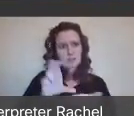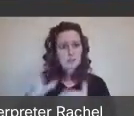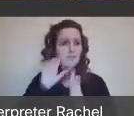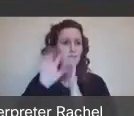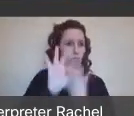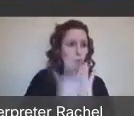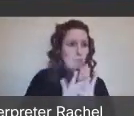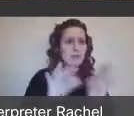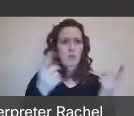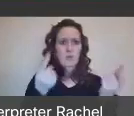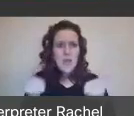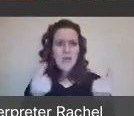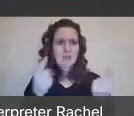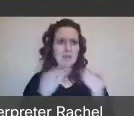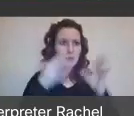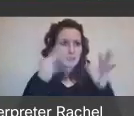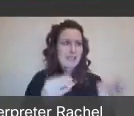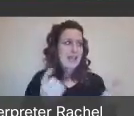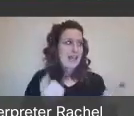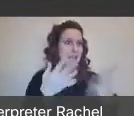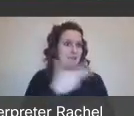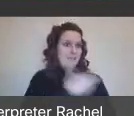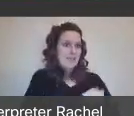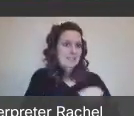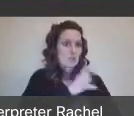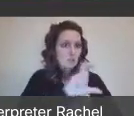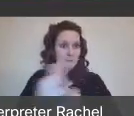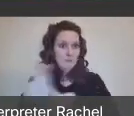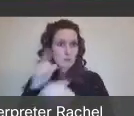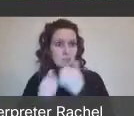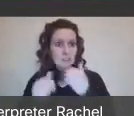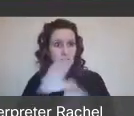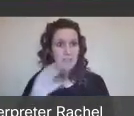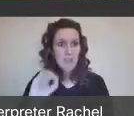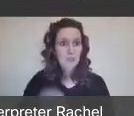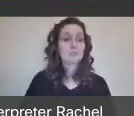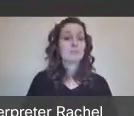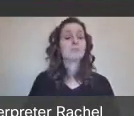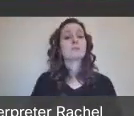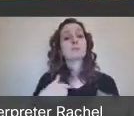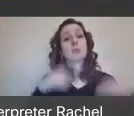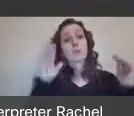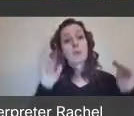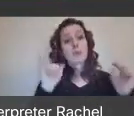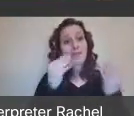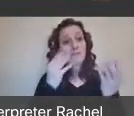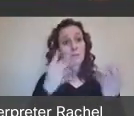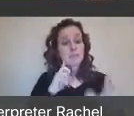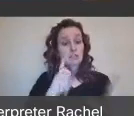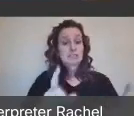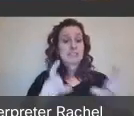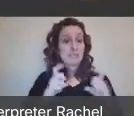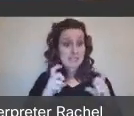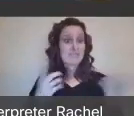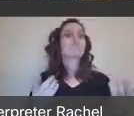being made and I'm hoping that once that is that information is given to us and we understand it,